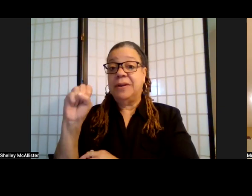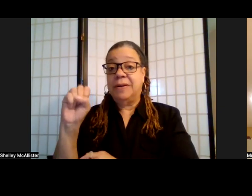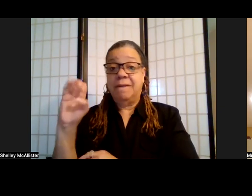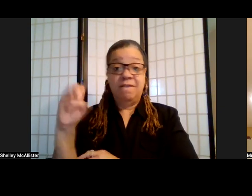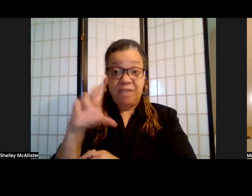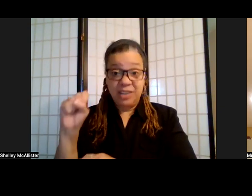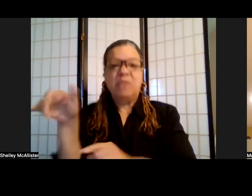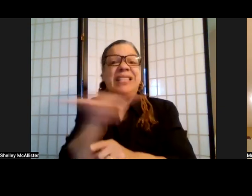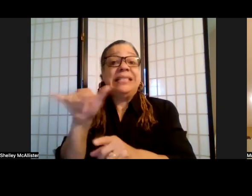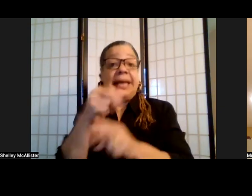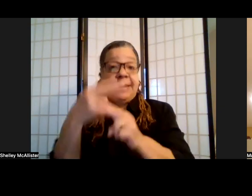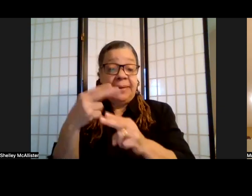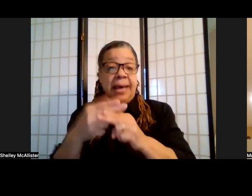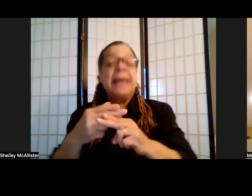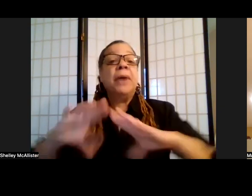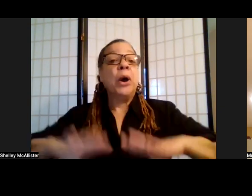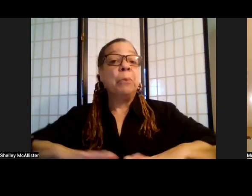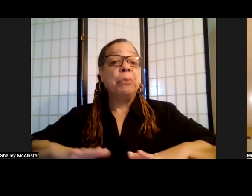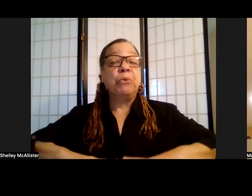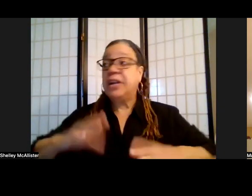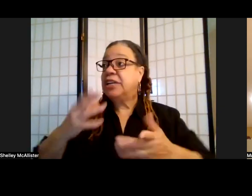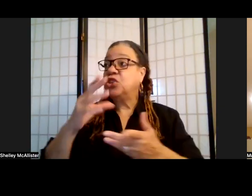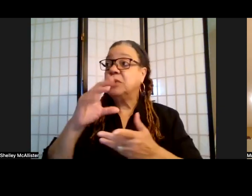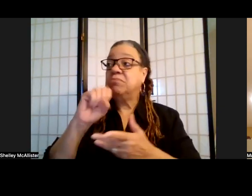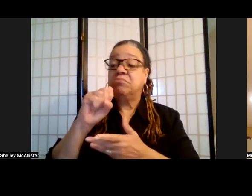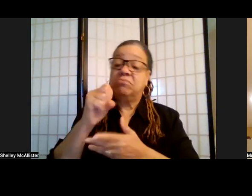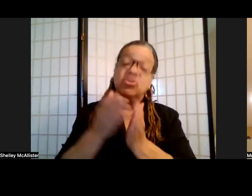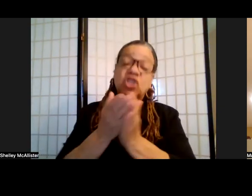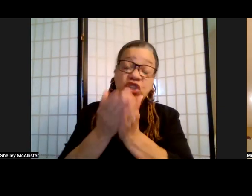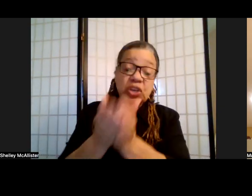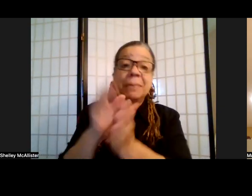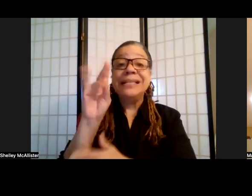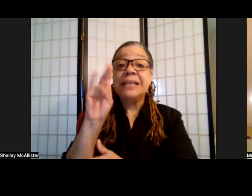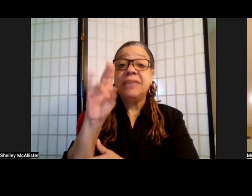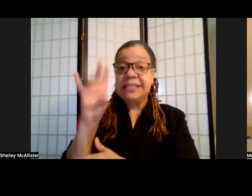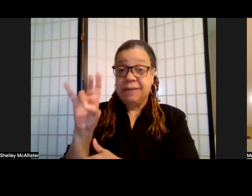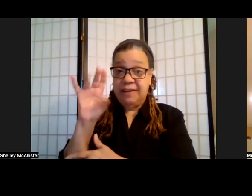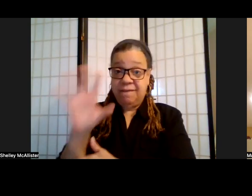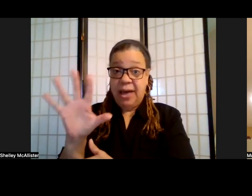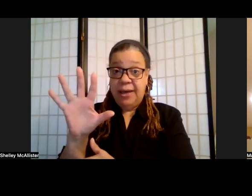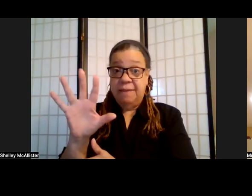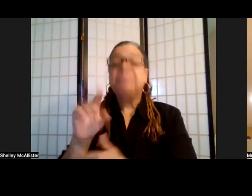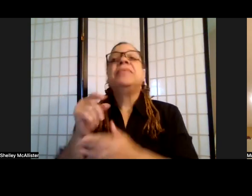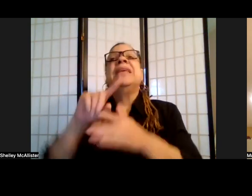beginning with the British ship that the Americans captured in 1775. At the height of the Vietnam War, the name had been given